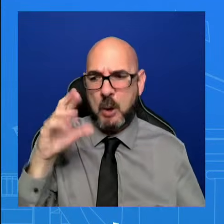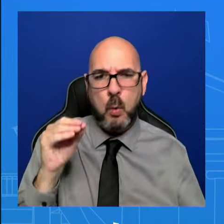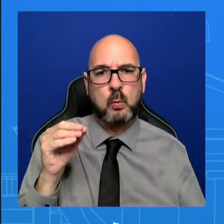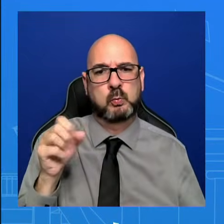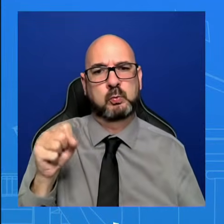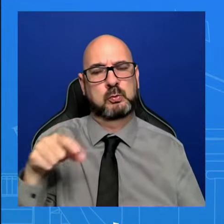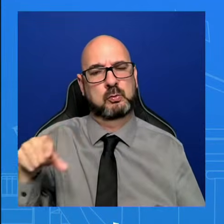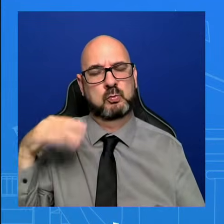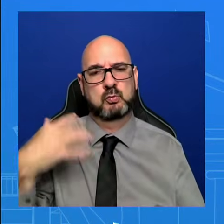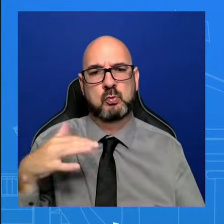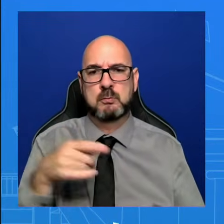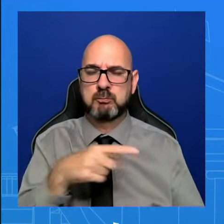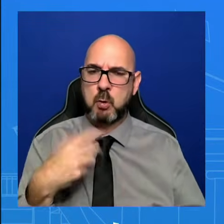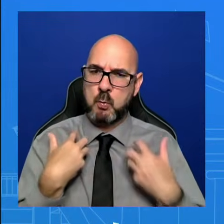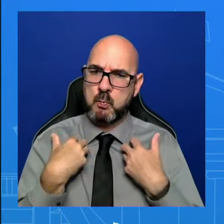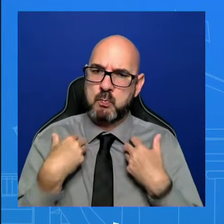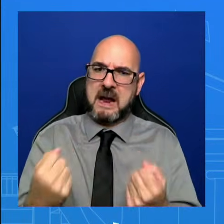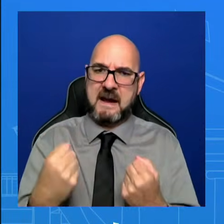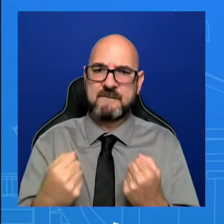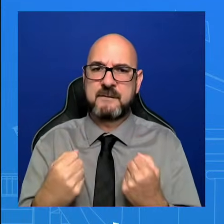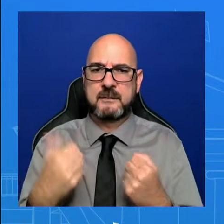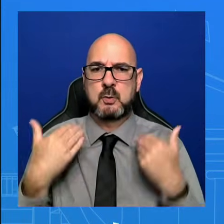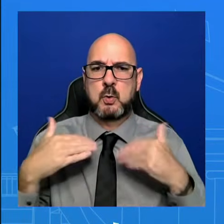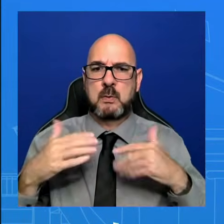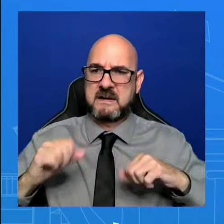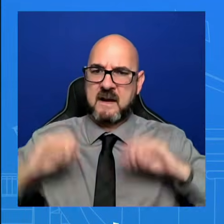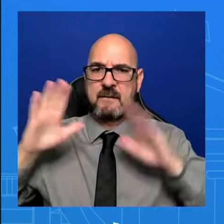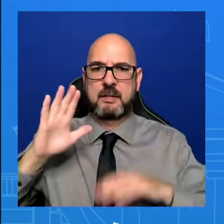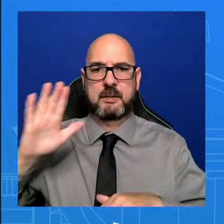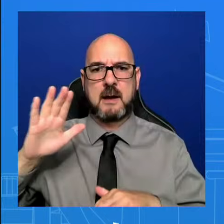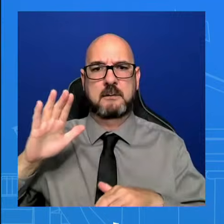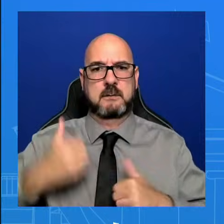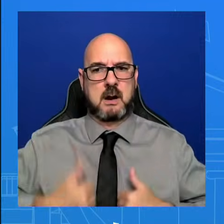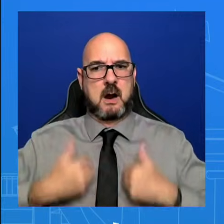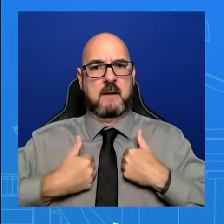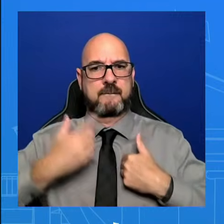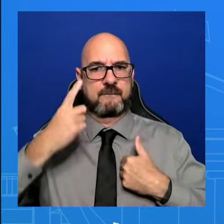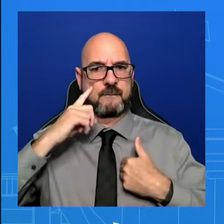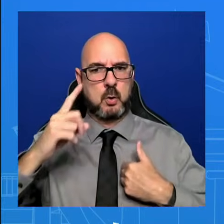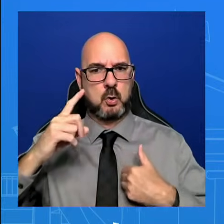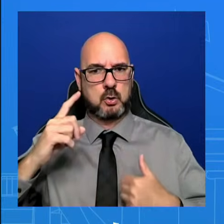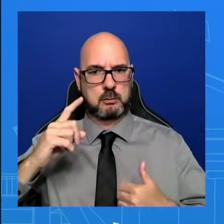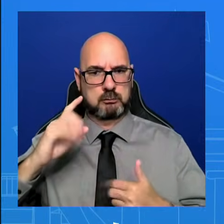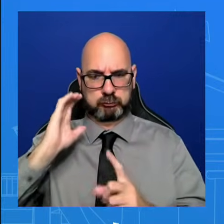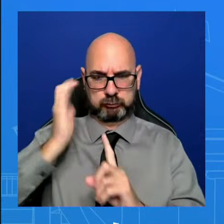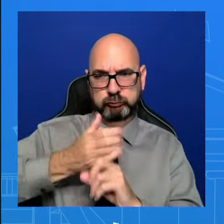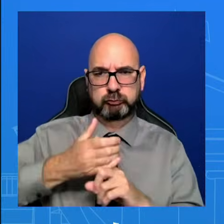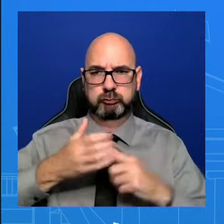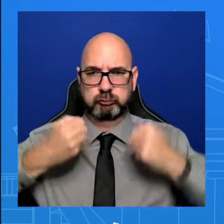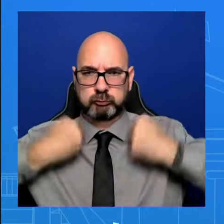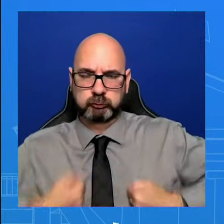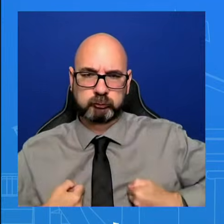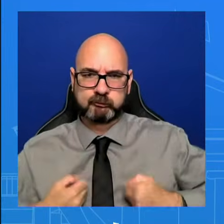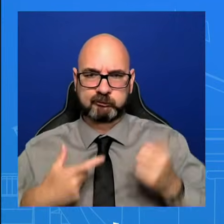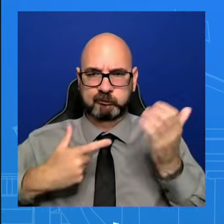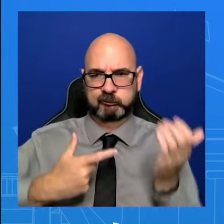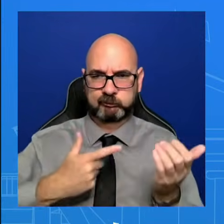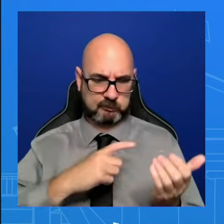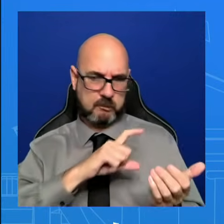That's what you see. When they put on the uniform and the badge every day, they are putting their lives on the line,